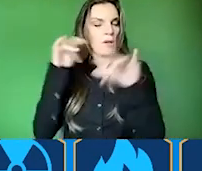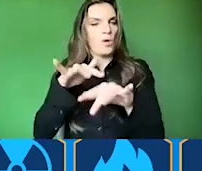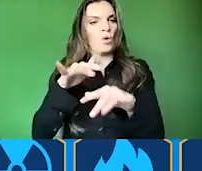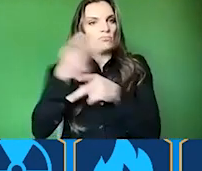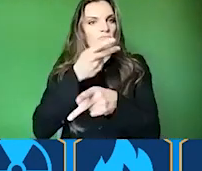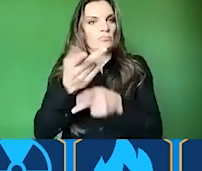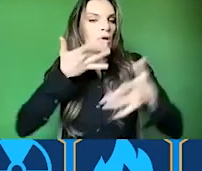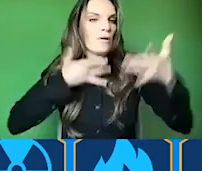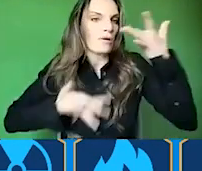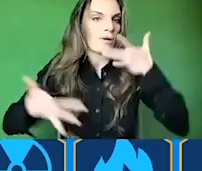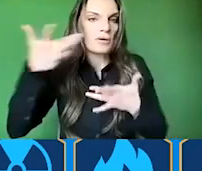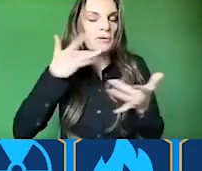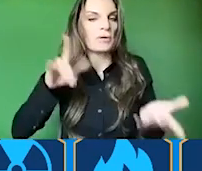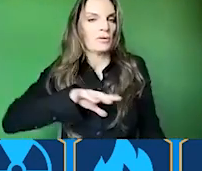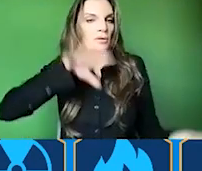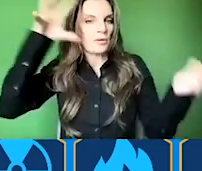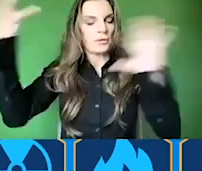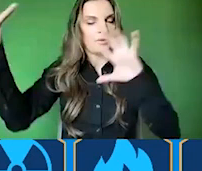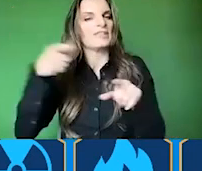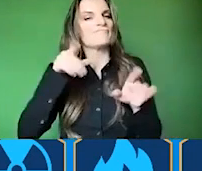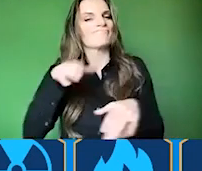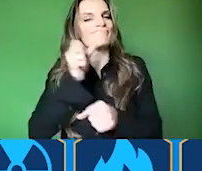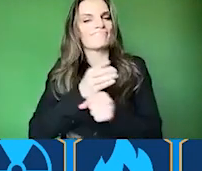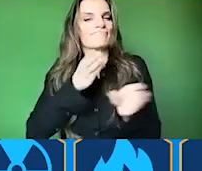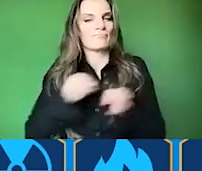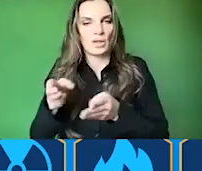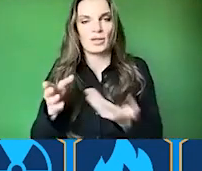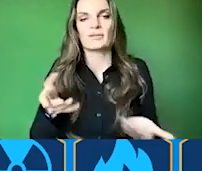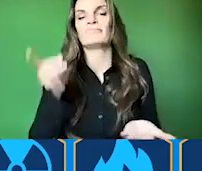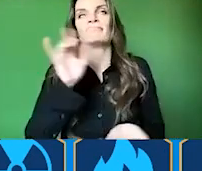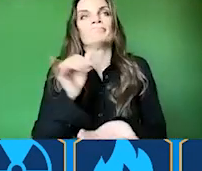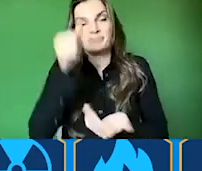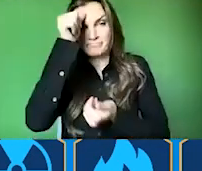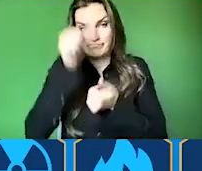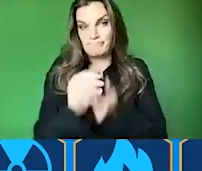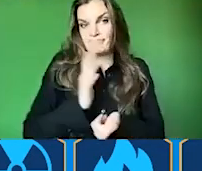So you see things like the repurposing of spaces. You see